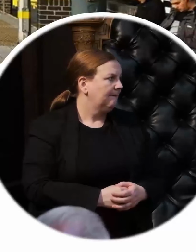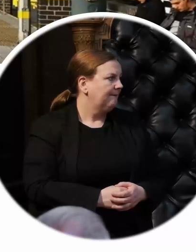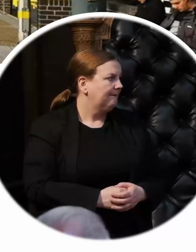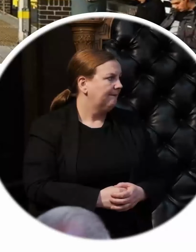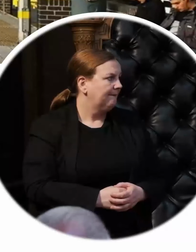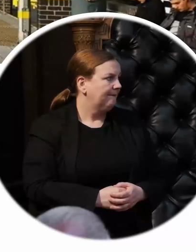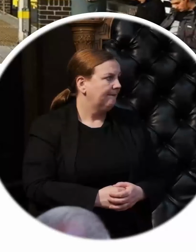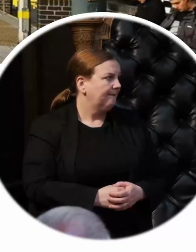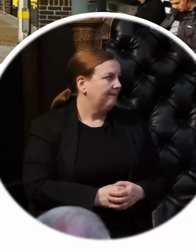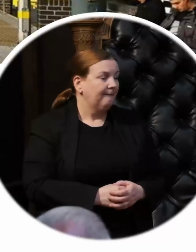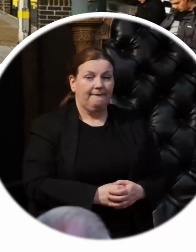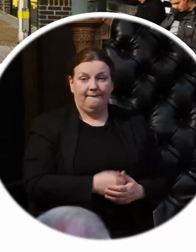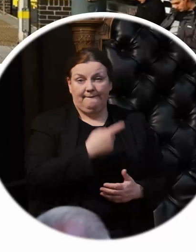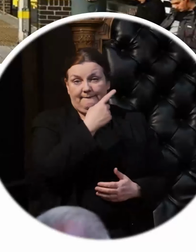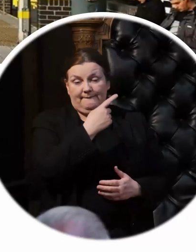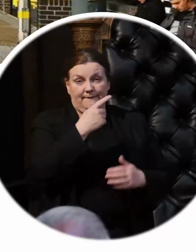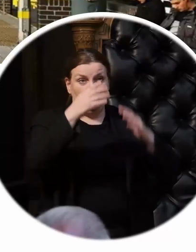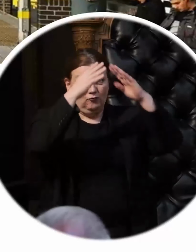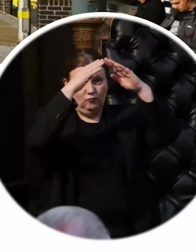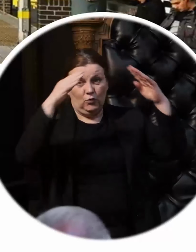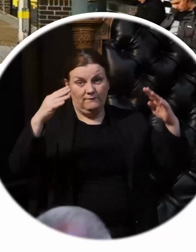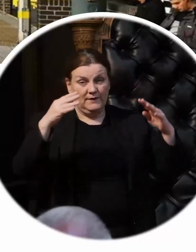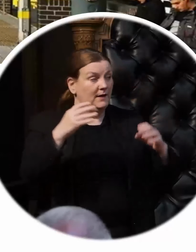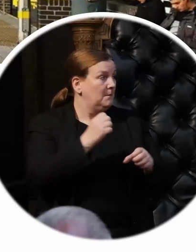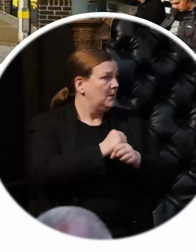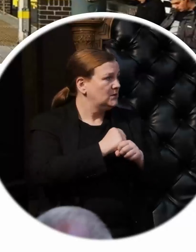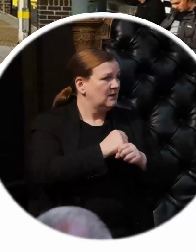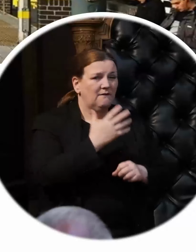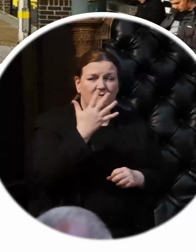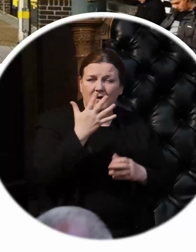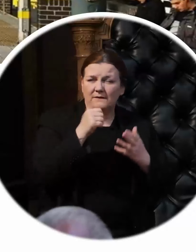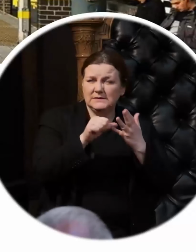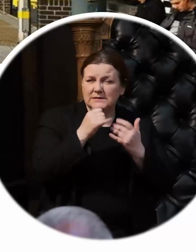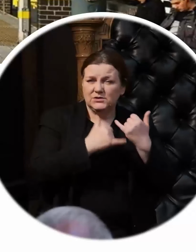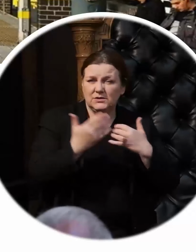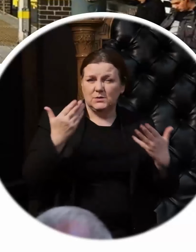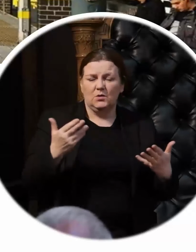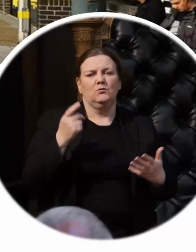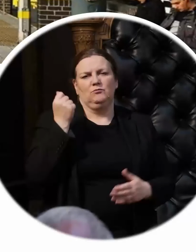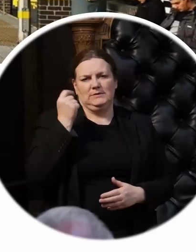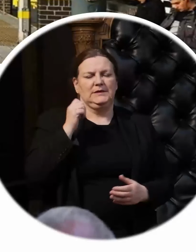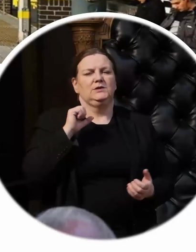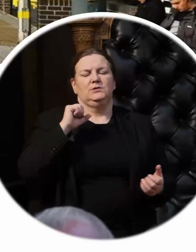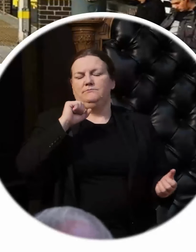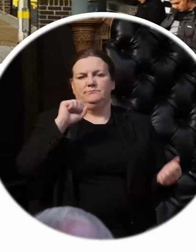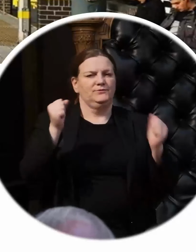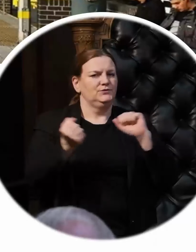So this is the roof as it stood about I think 5 or 6 years ago. It's now recently been completely renovated.